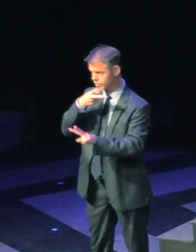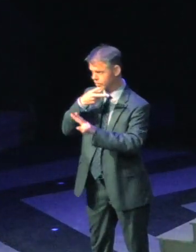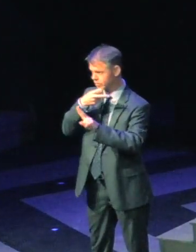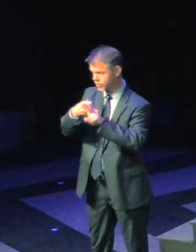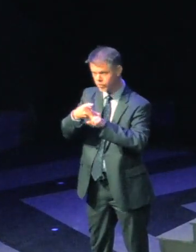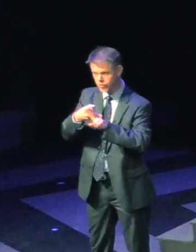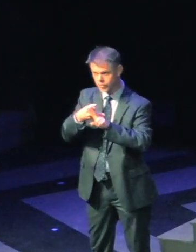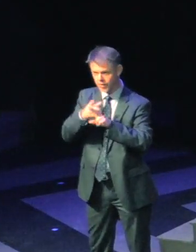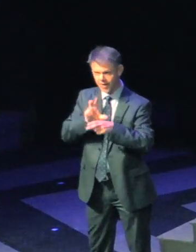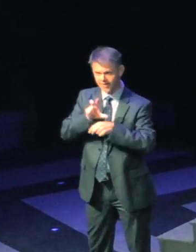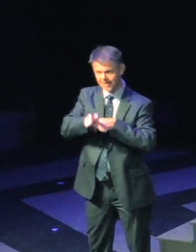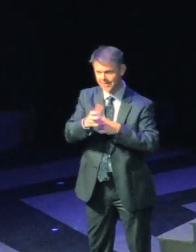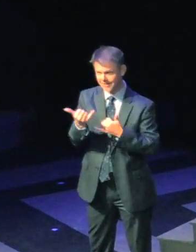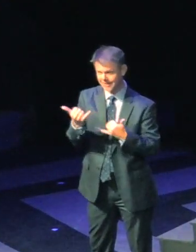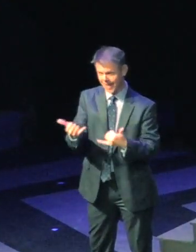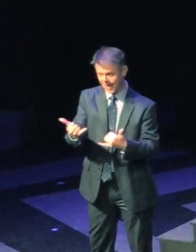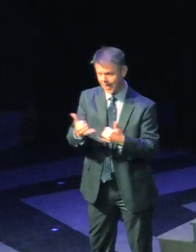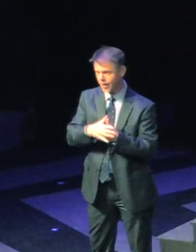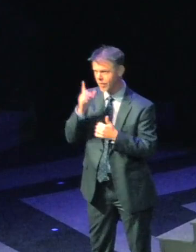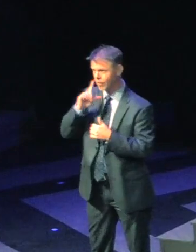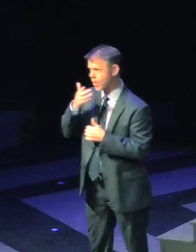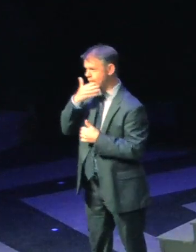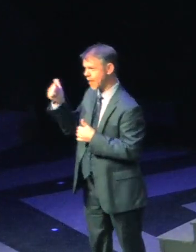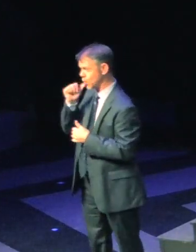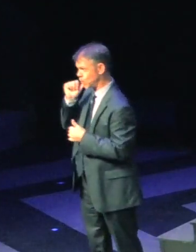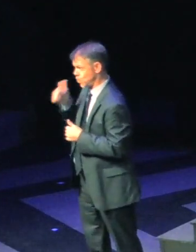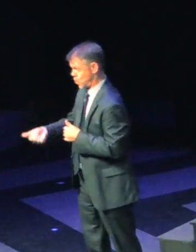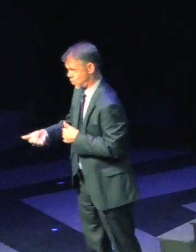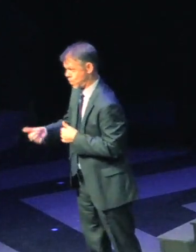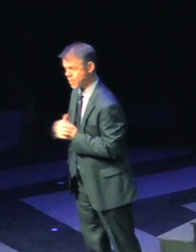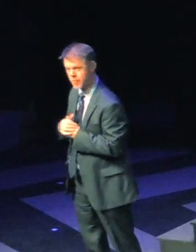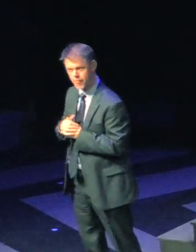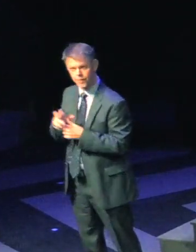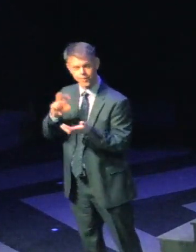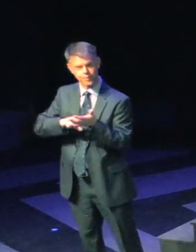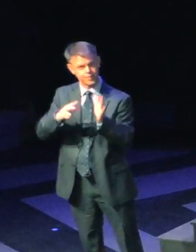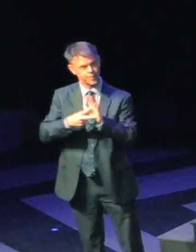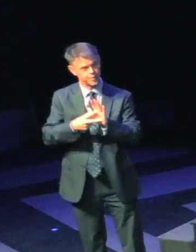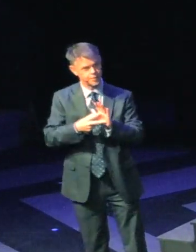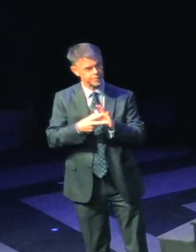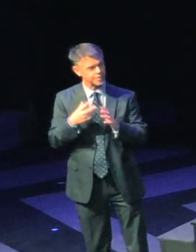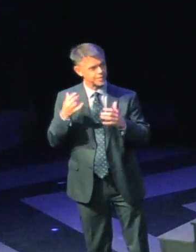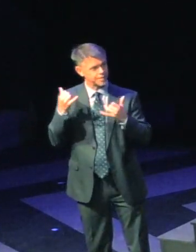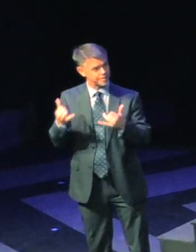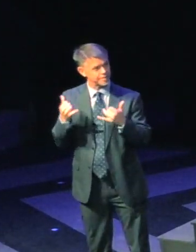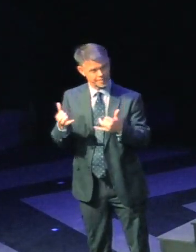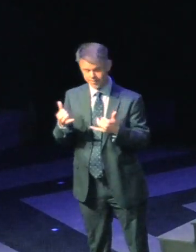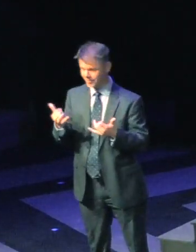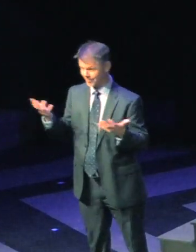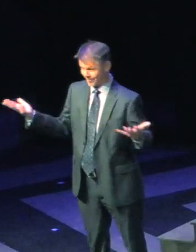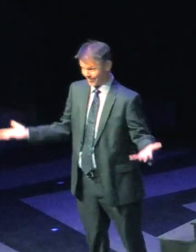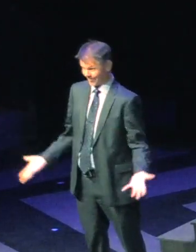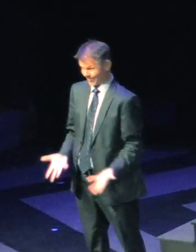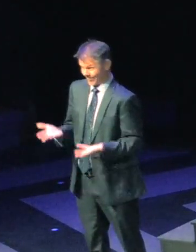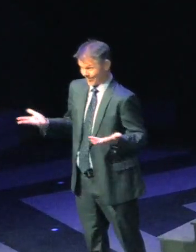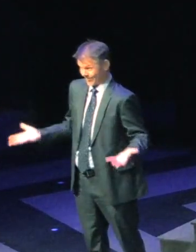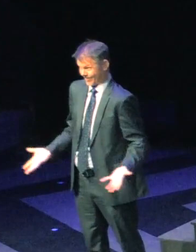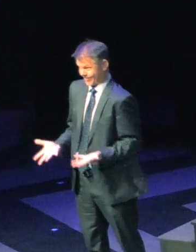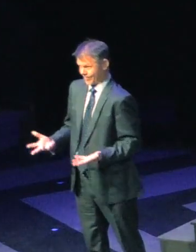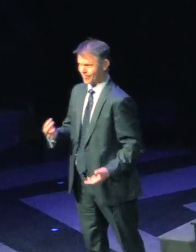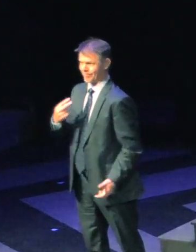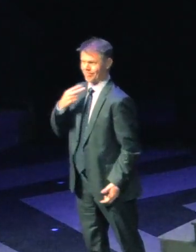tomorrow." Today I stand before you not as a victim of circumstance but as but as a